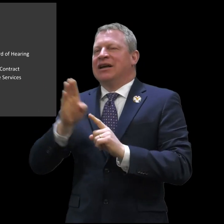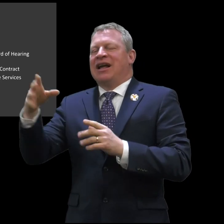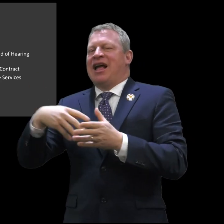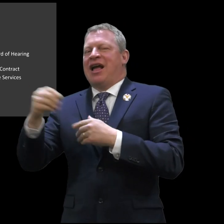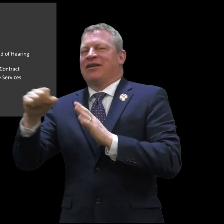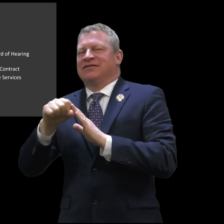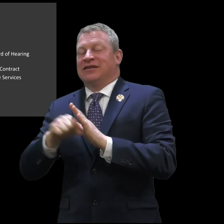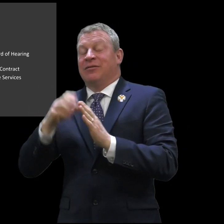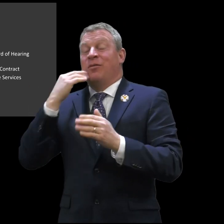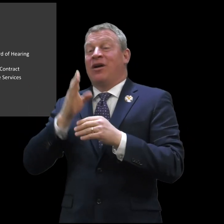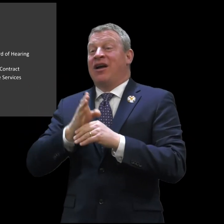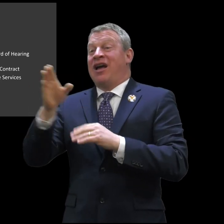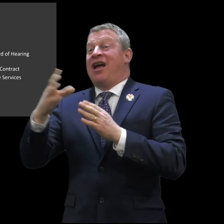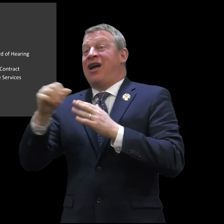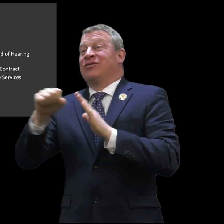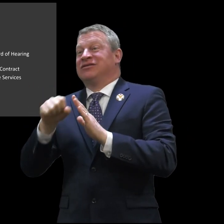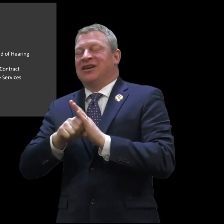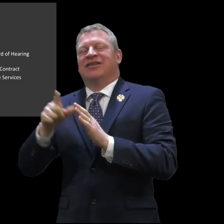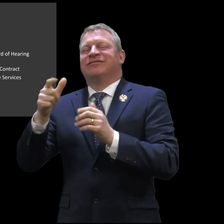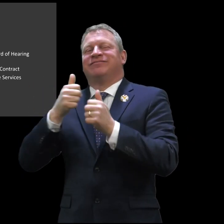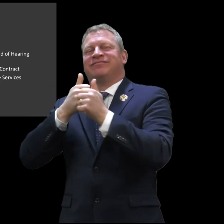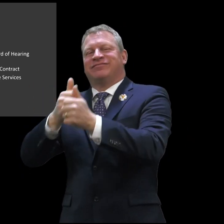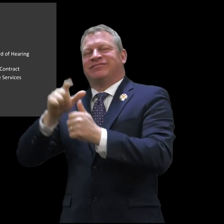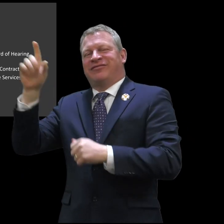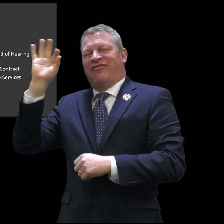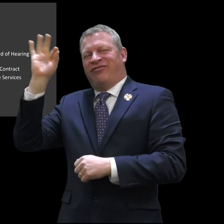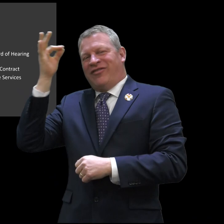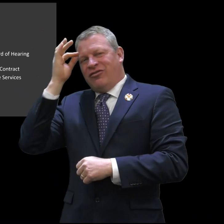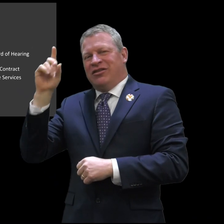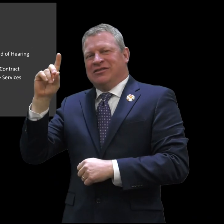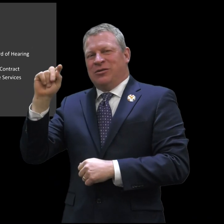pertain to in-state drivers only for here in Connecticut.